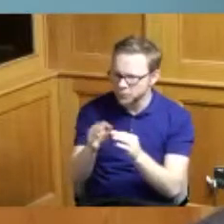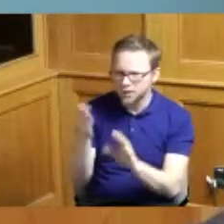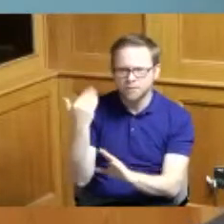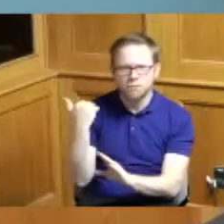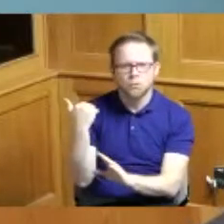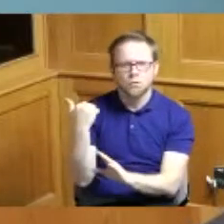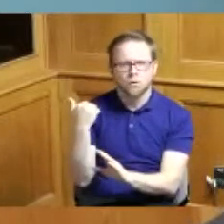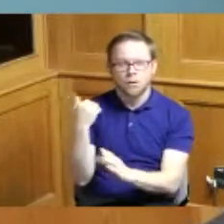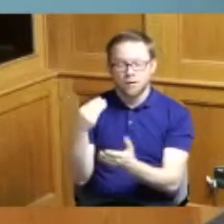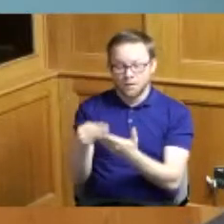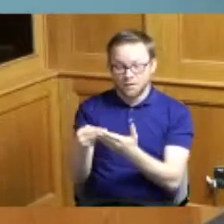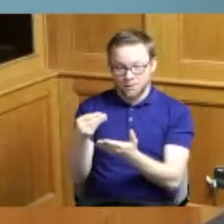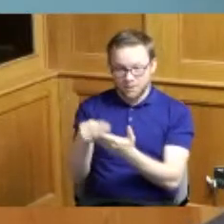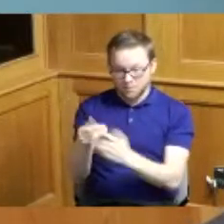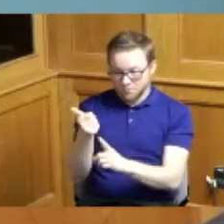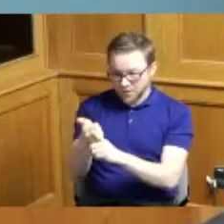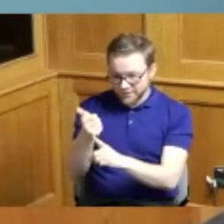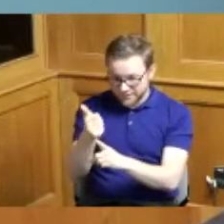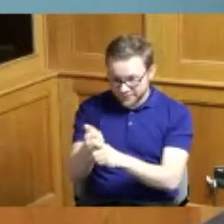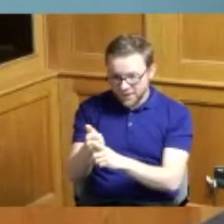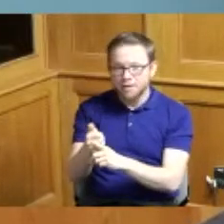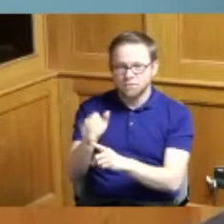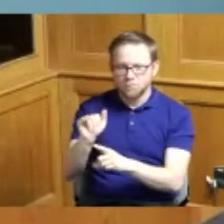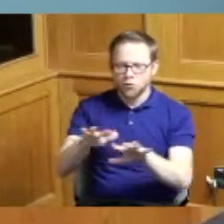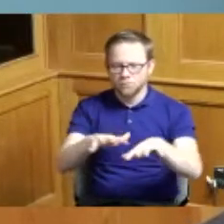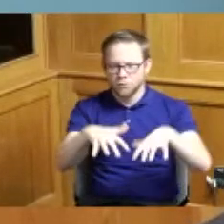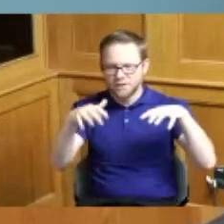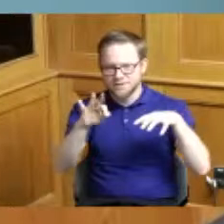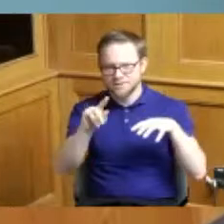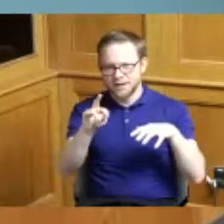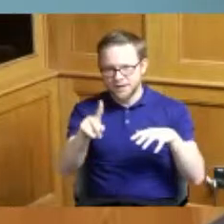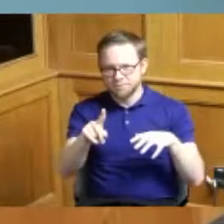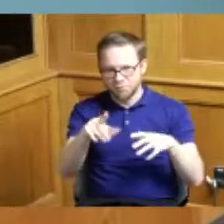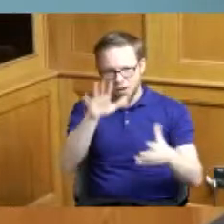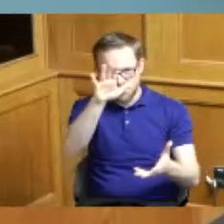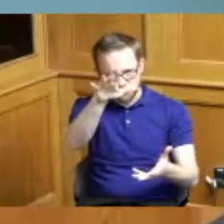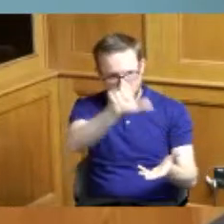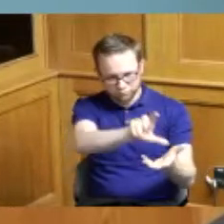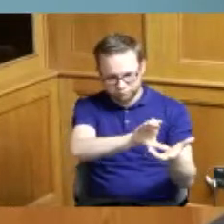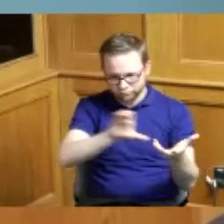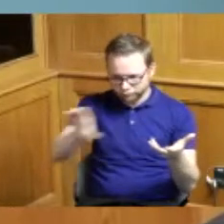the money would come out out of the stadium fund um and people need to hear that we're not trying